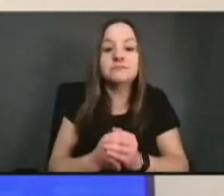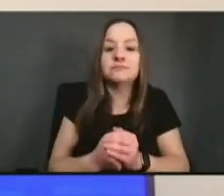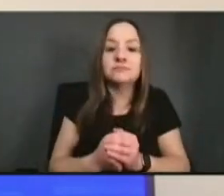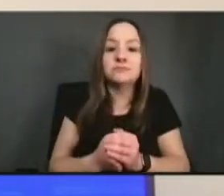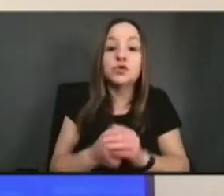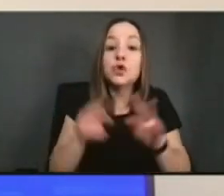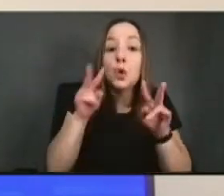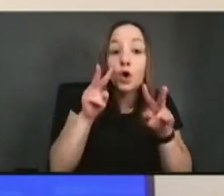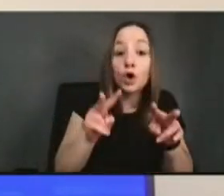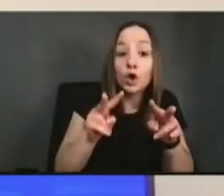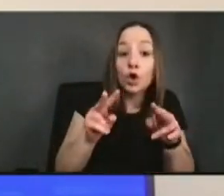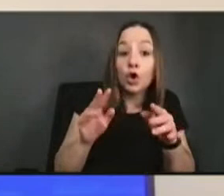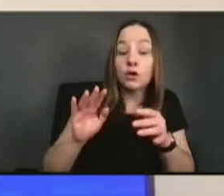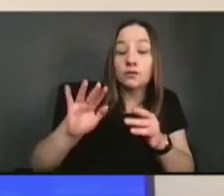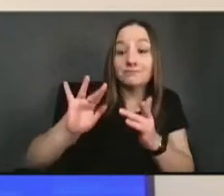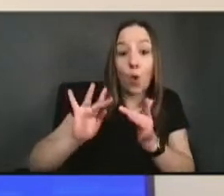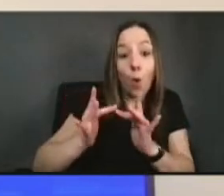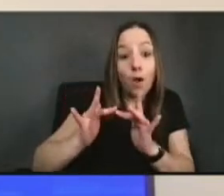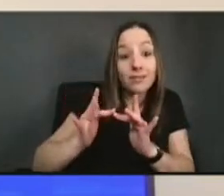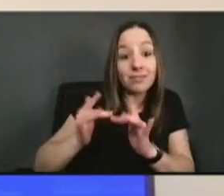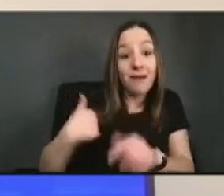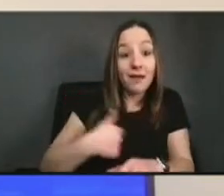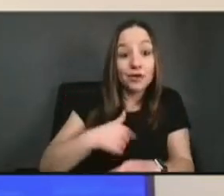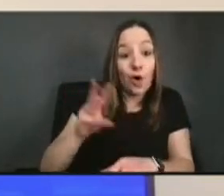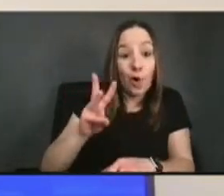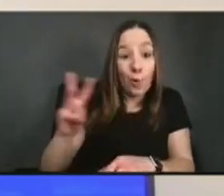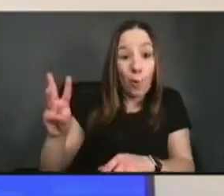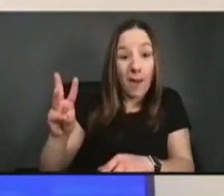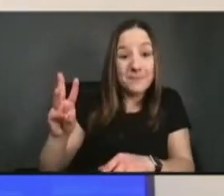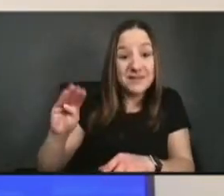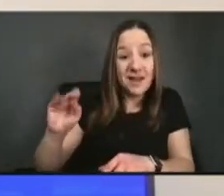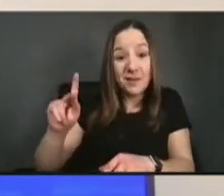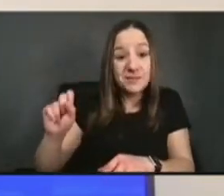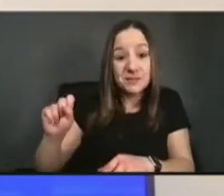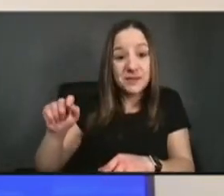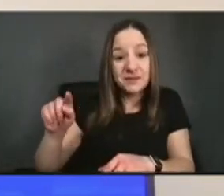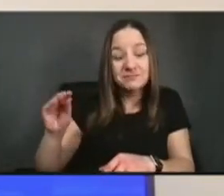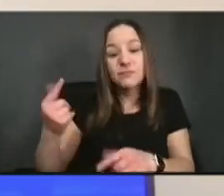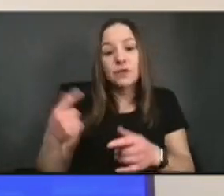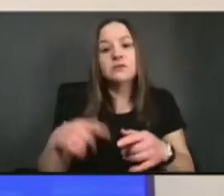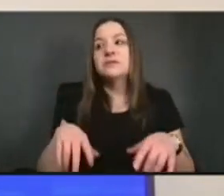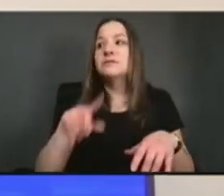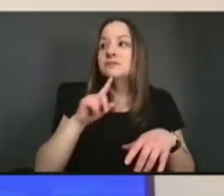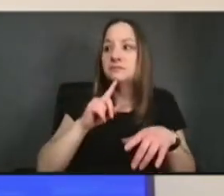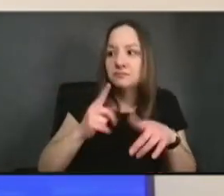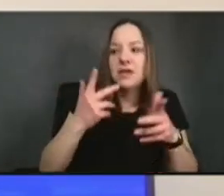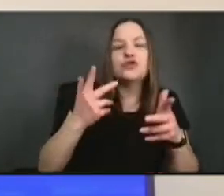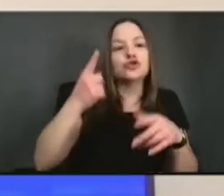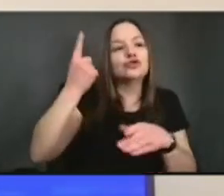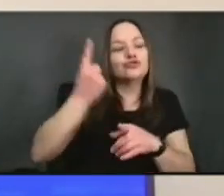read what we send to you Look forward on our website use search on our website. We put a